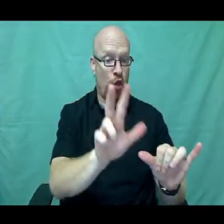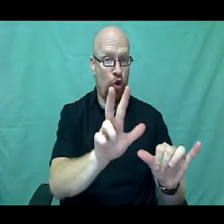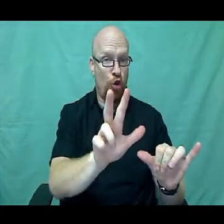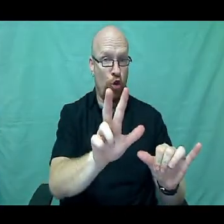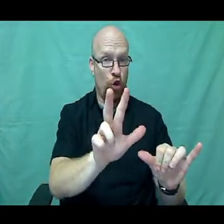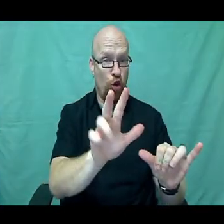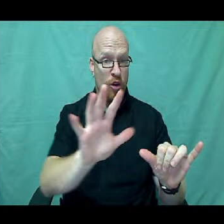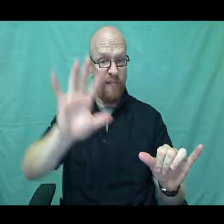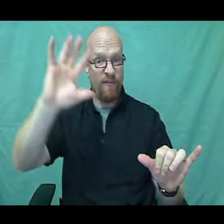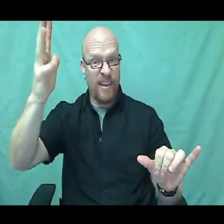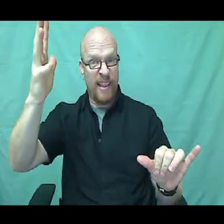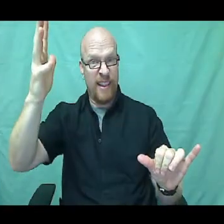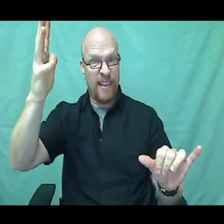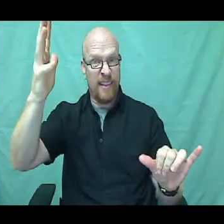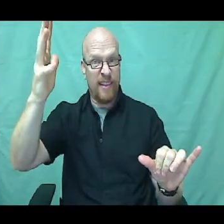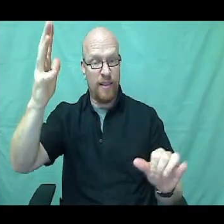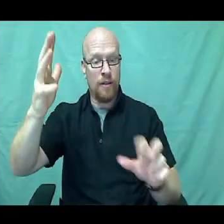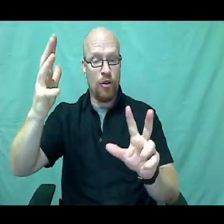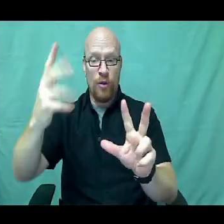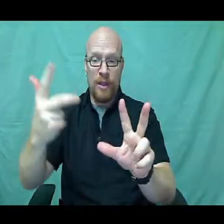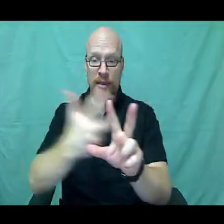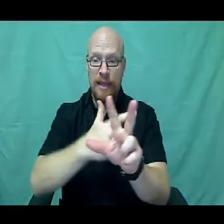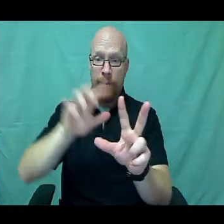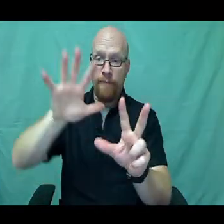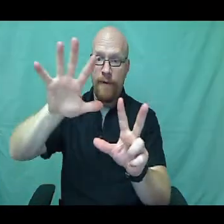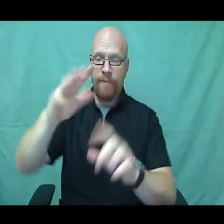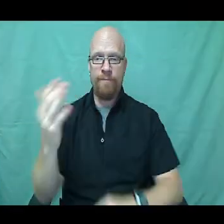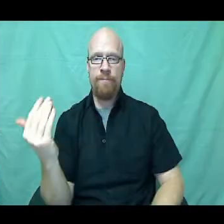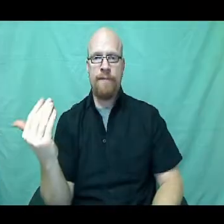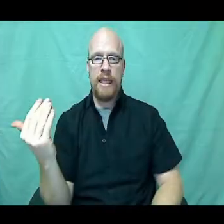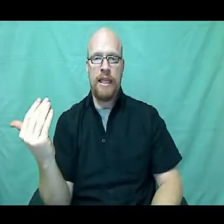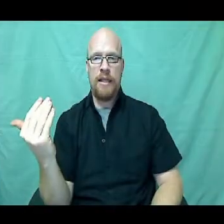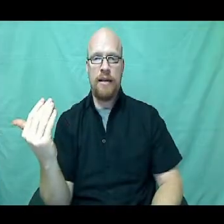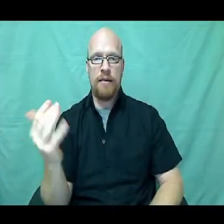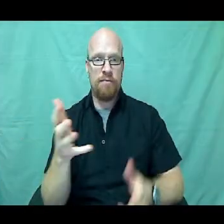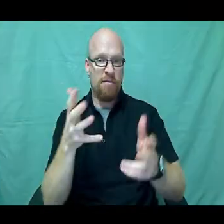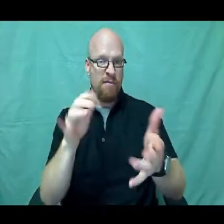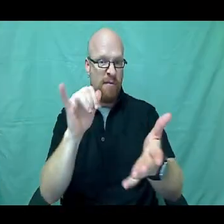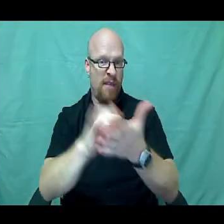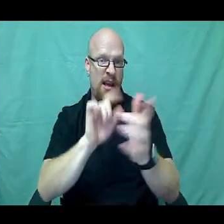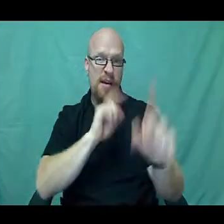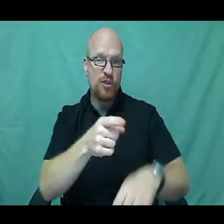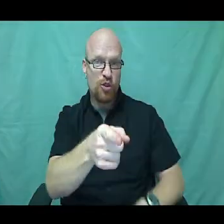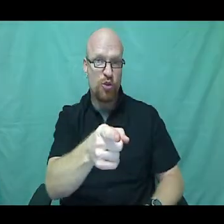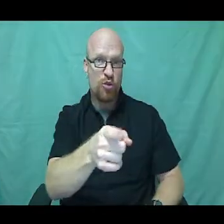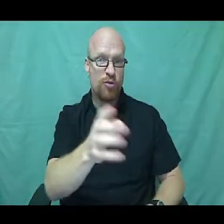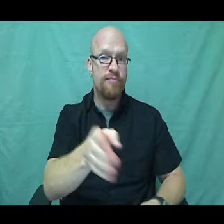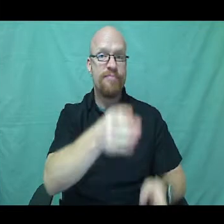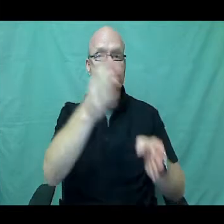and our denominator we had y cubed raised to the fifth, so you multiply three times five, 15.